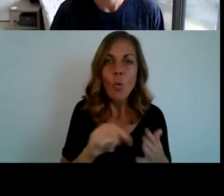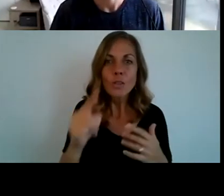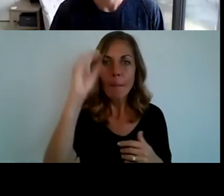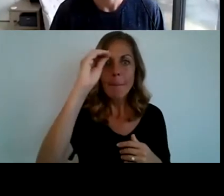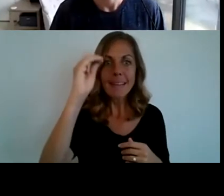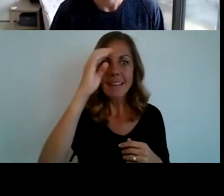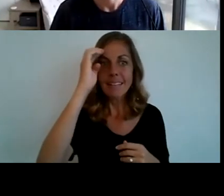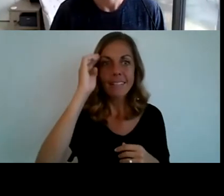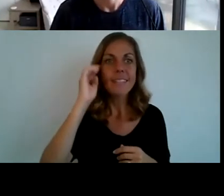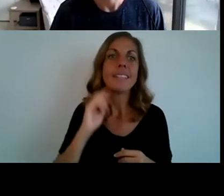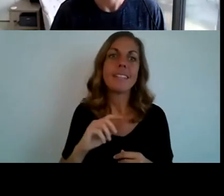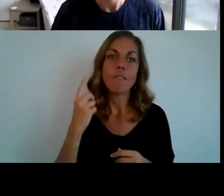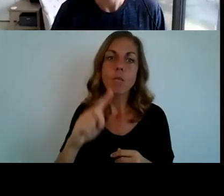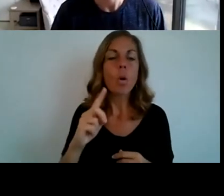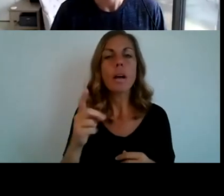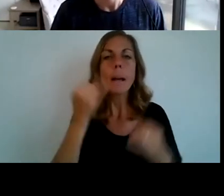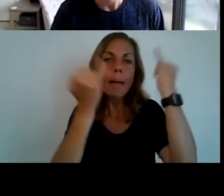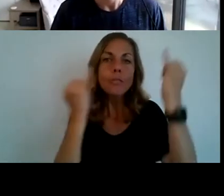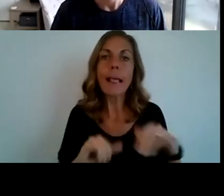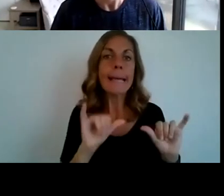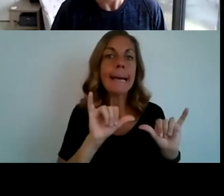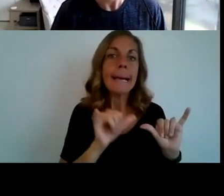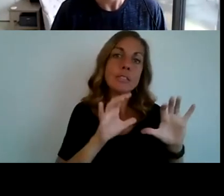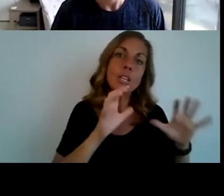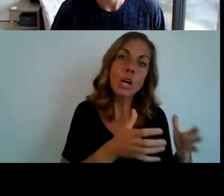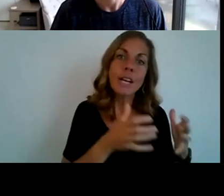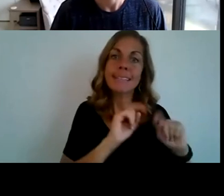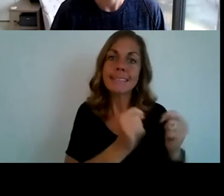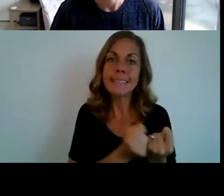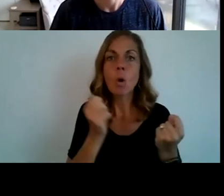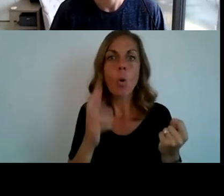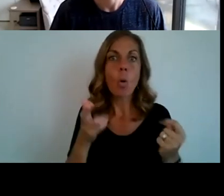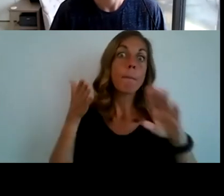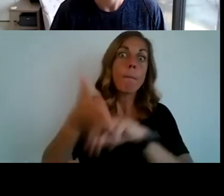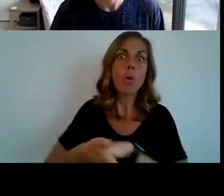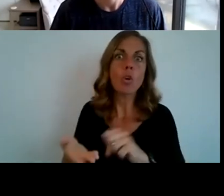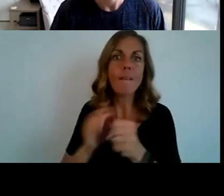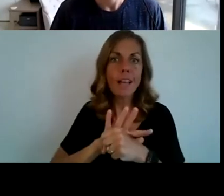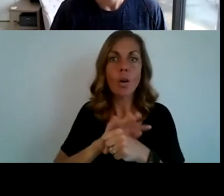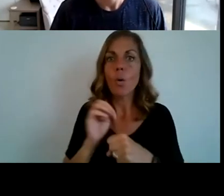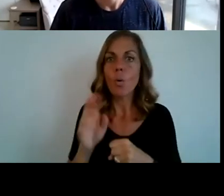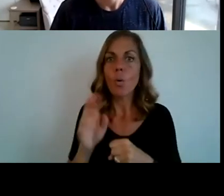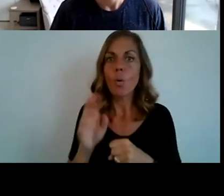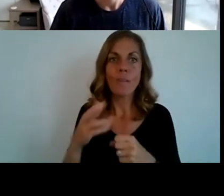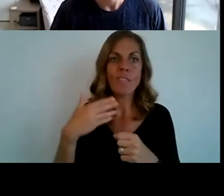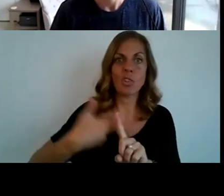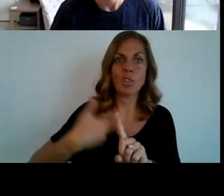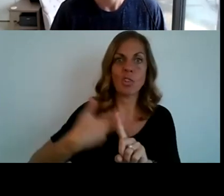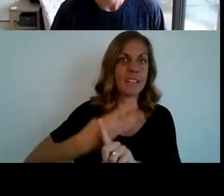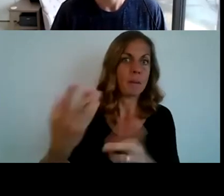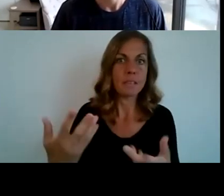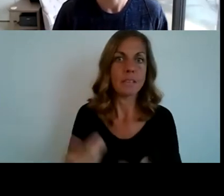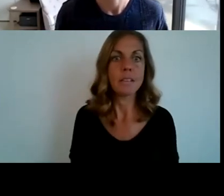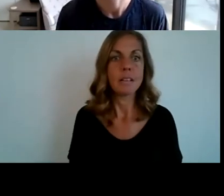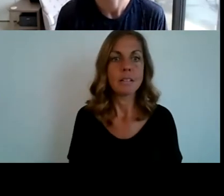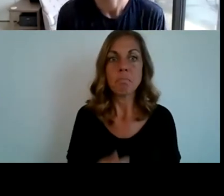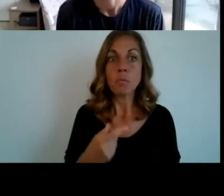forward managing engineering teams post COVID or in the next 3 to 6 months? Is it as productive?